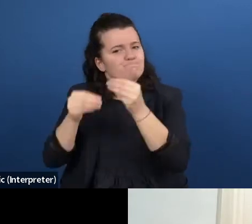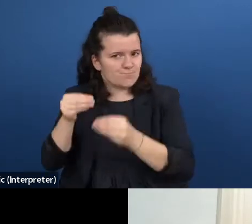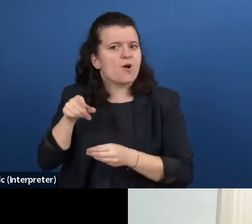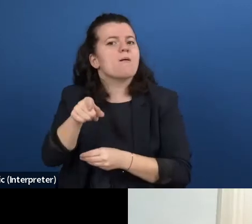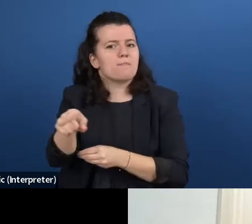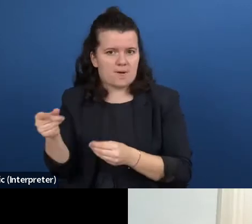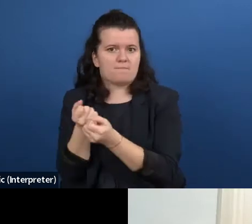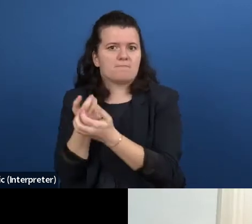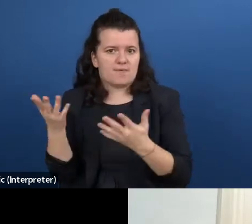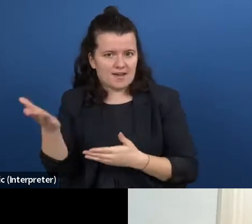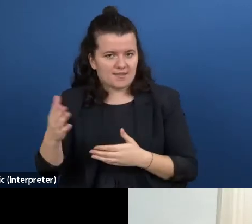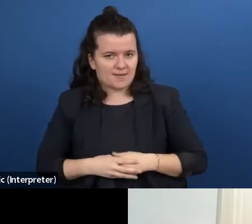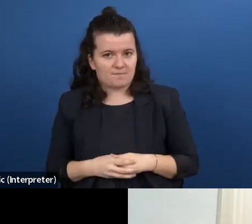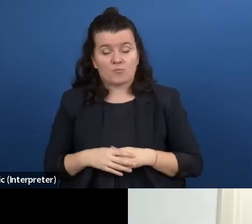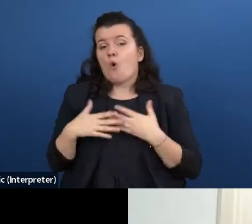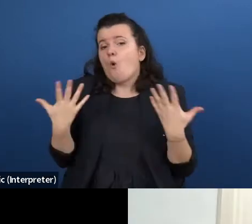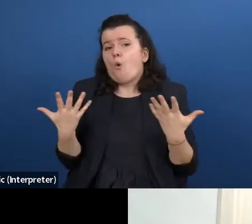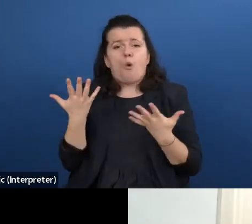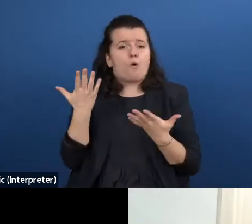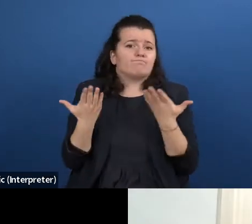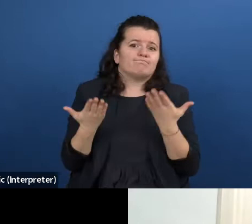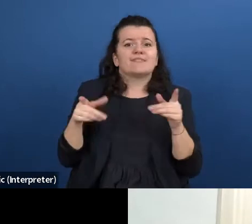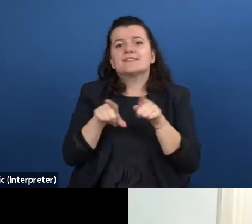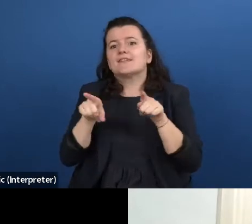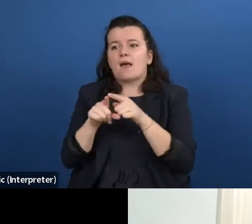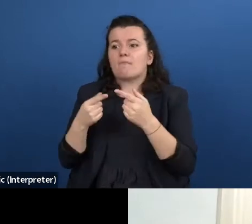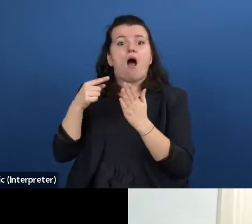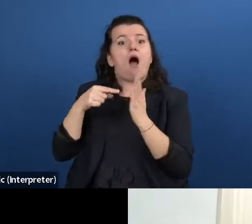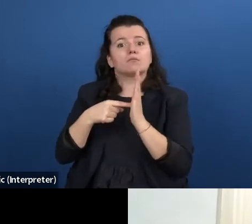conflict and post-conflict settings there are additional risks